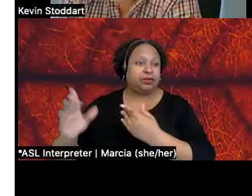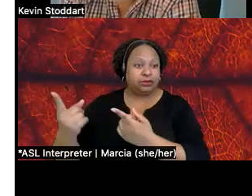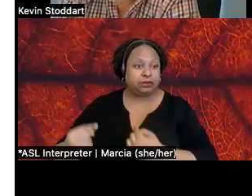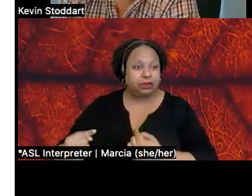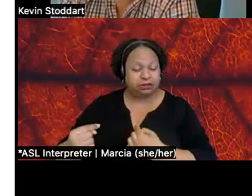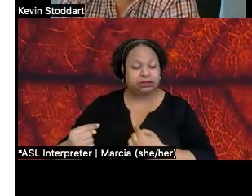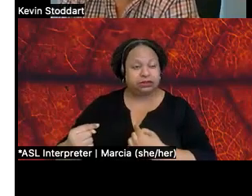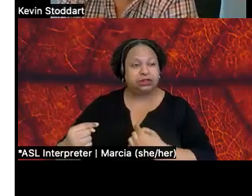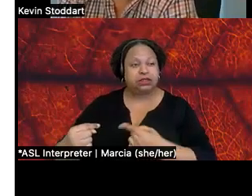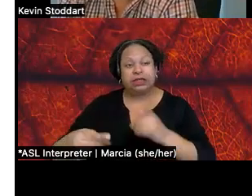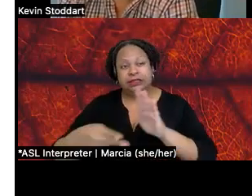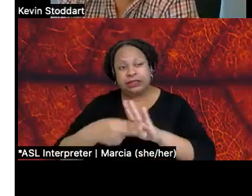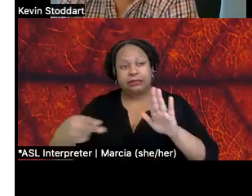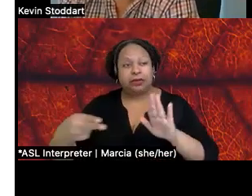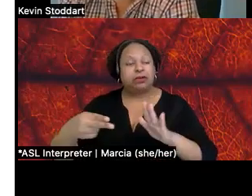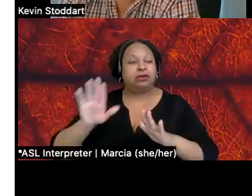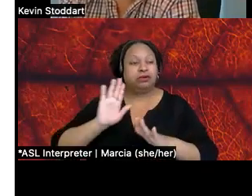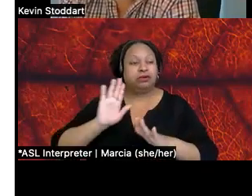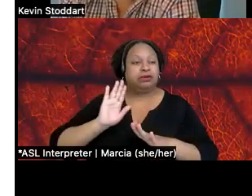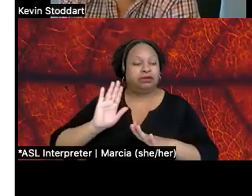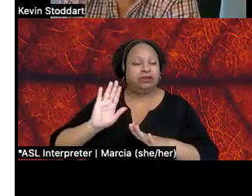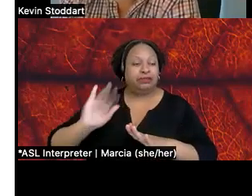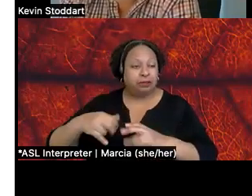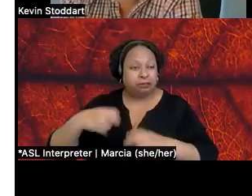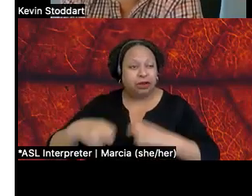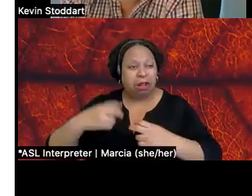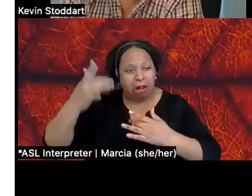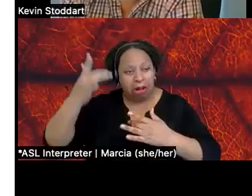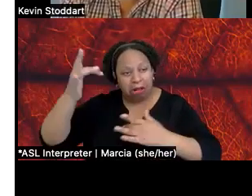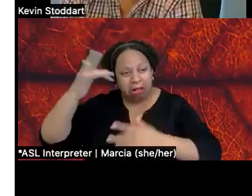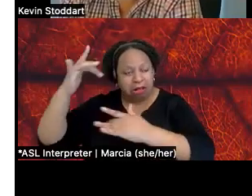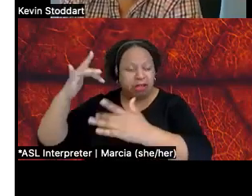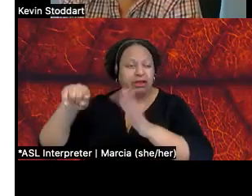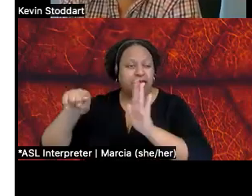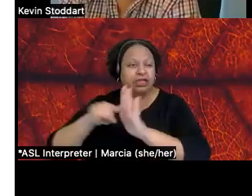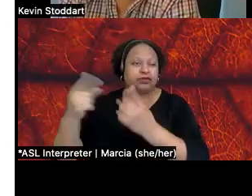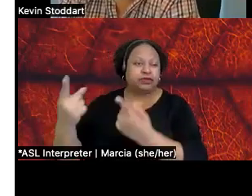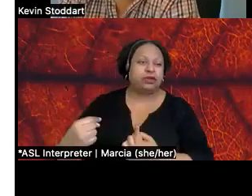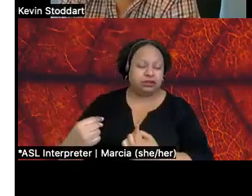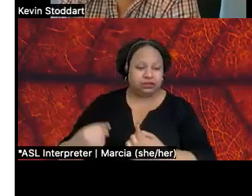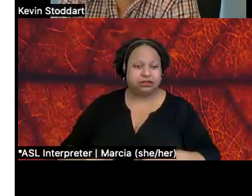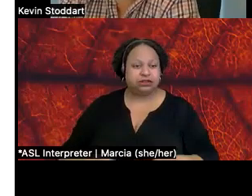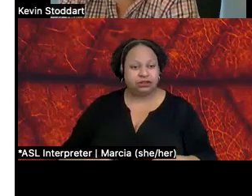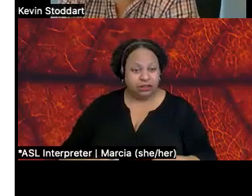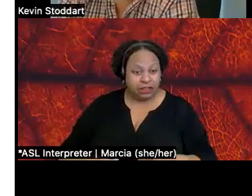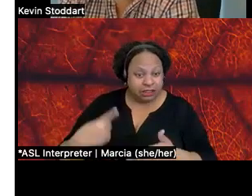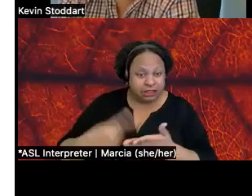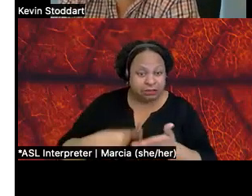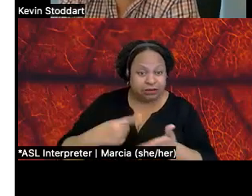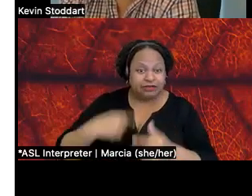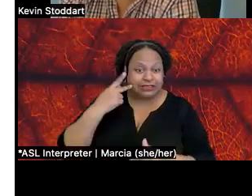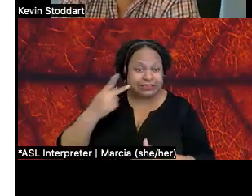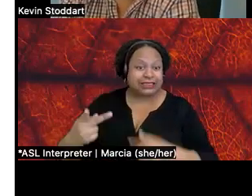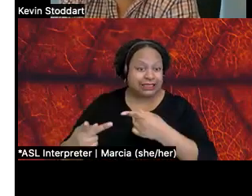And in some programs, we've seen phrases like lacking professionalism.